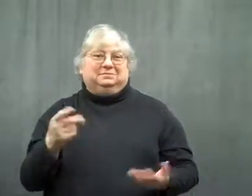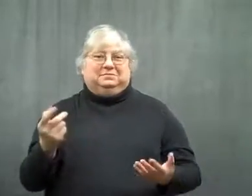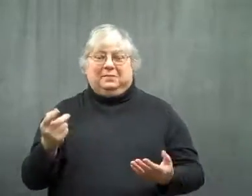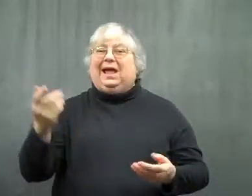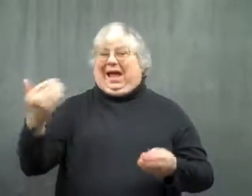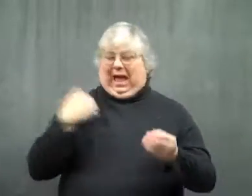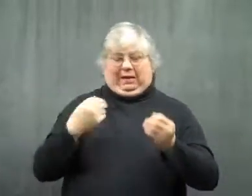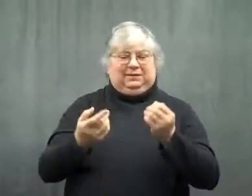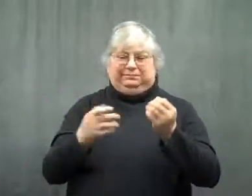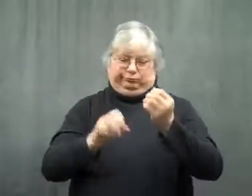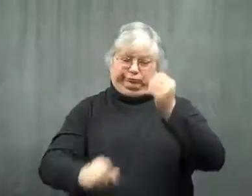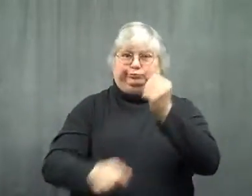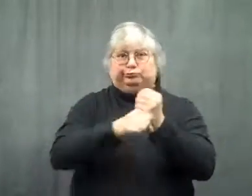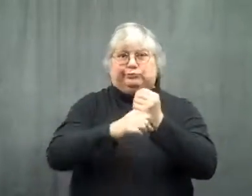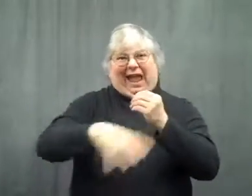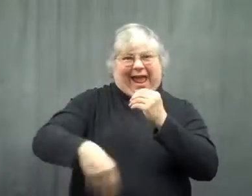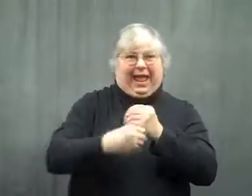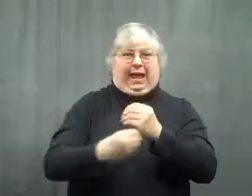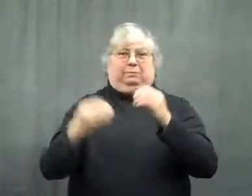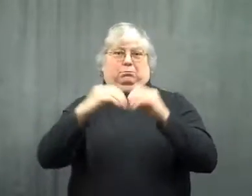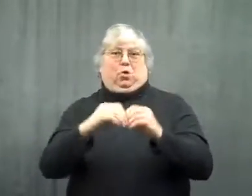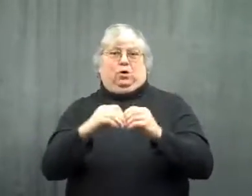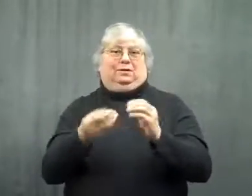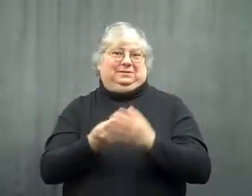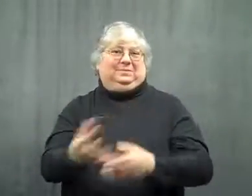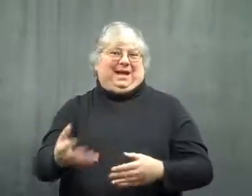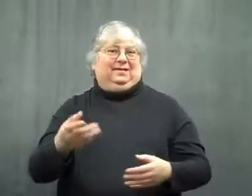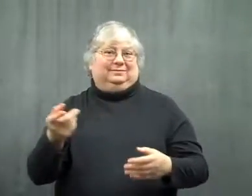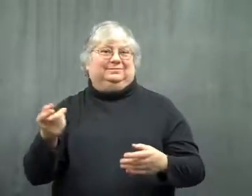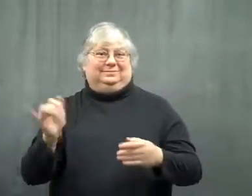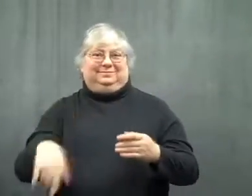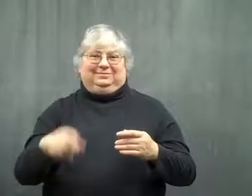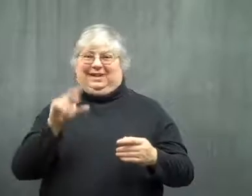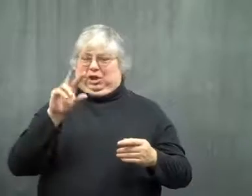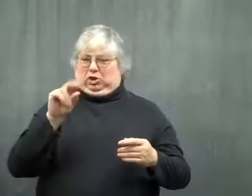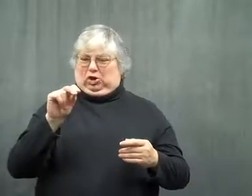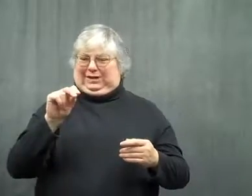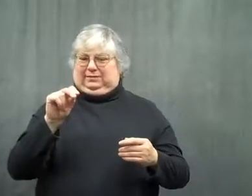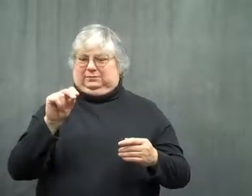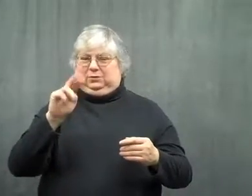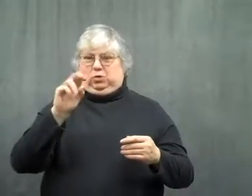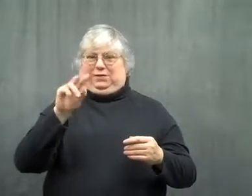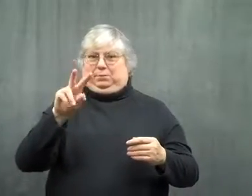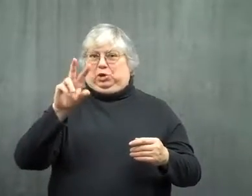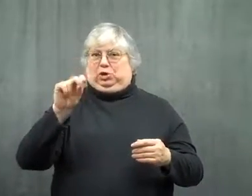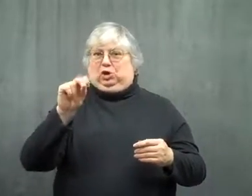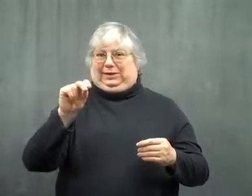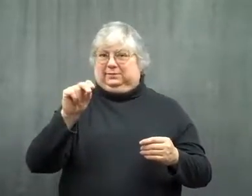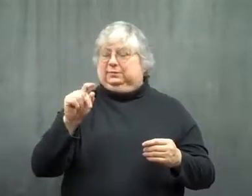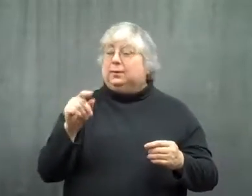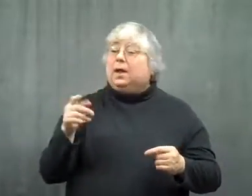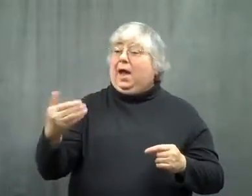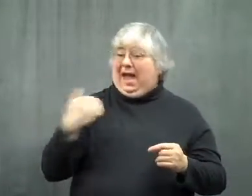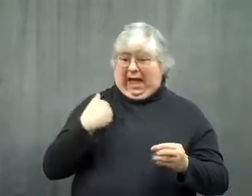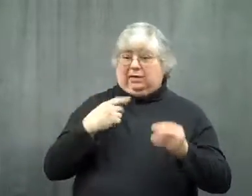He had extra clips added on. It was purchased November 30.